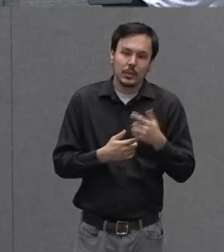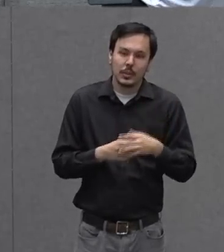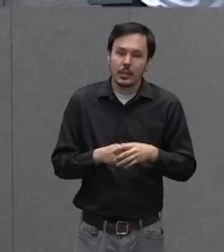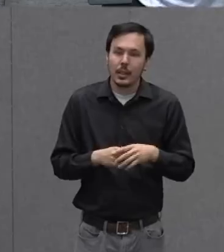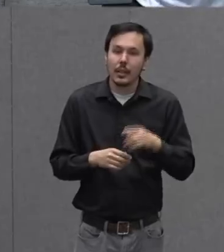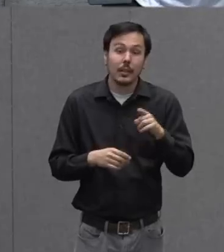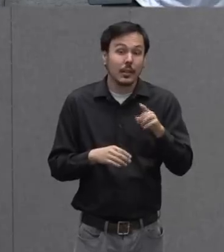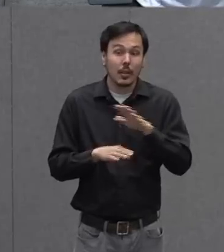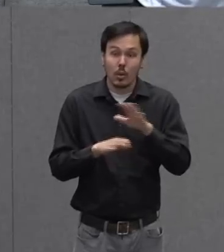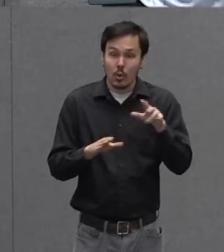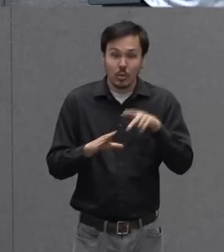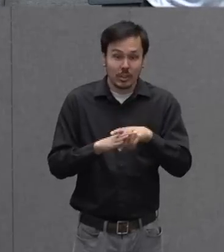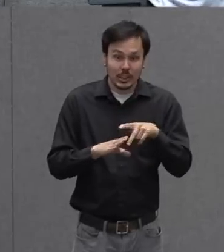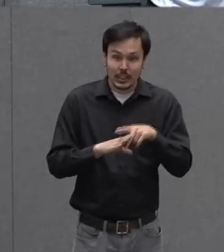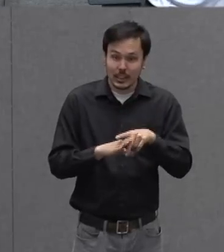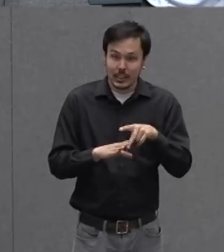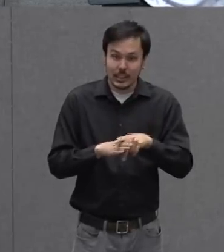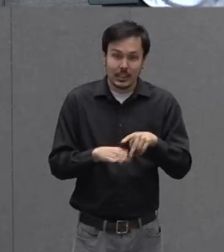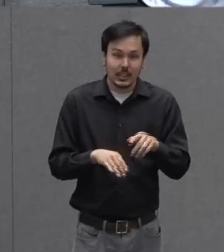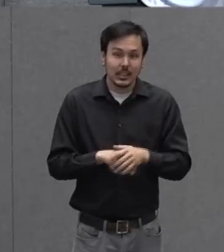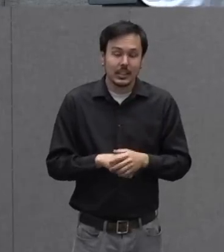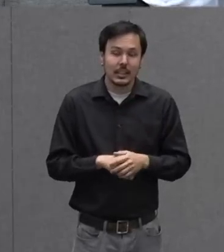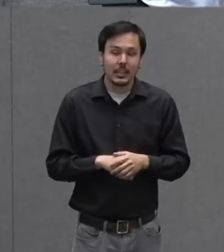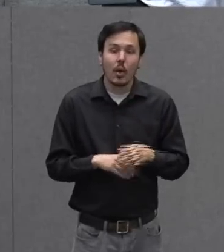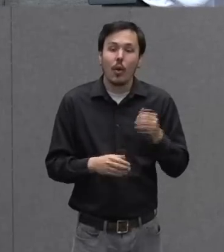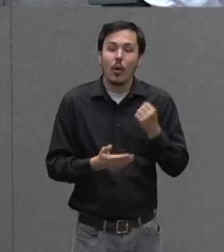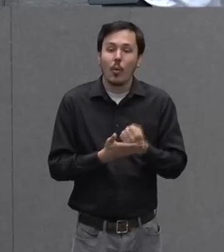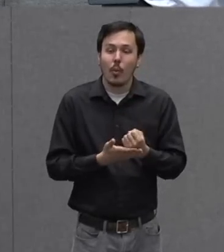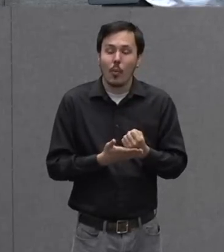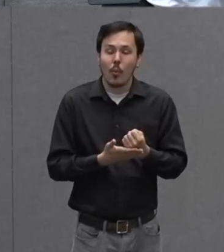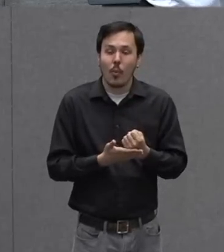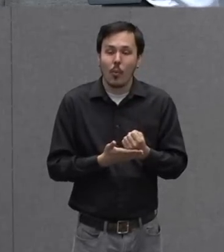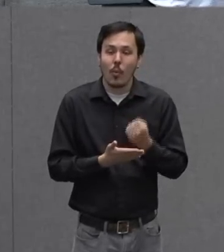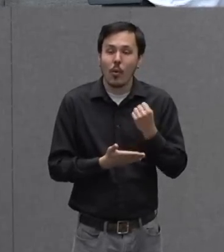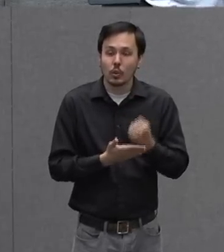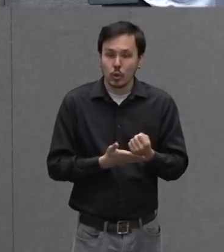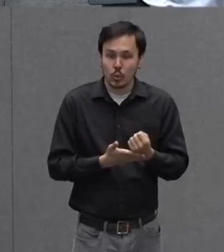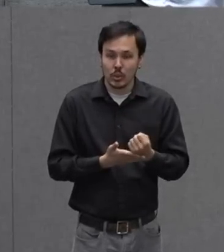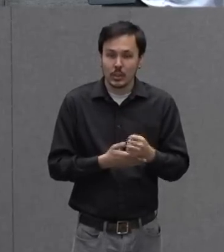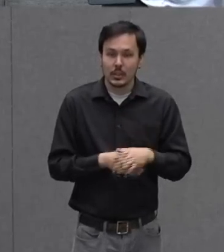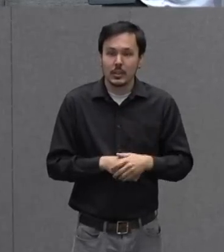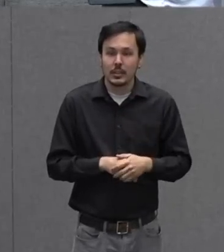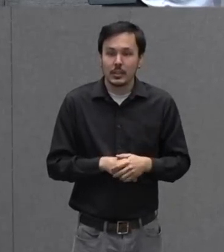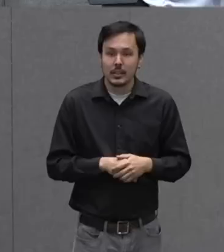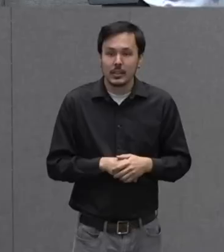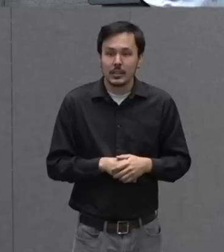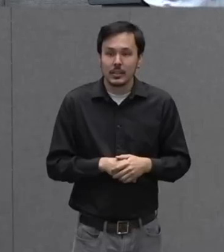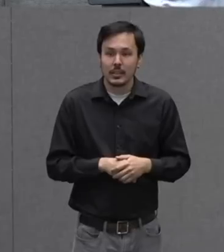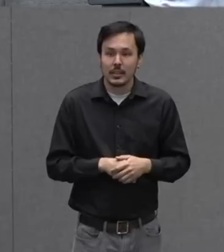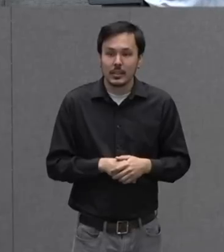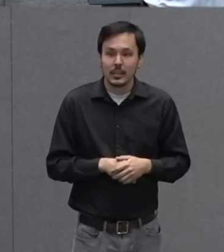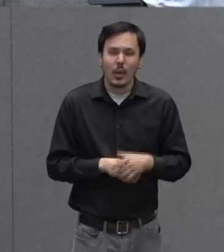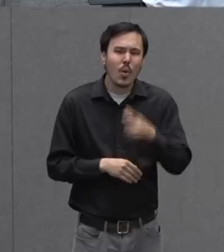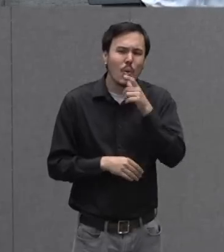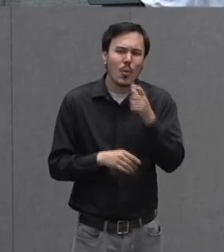No cheating. Okay. Ready? Rock, paper, scissor, shoot. Who won?